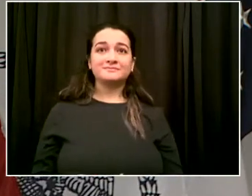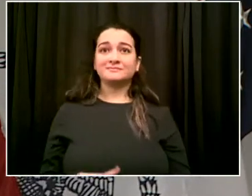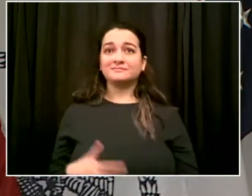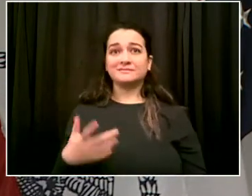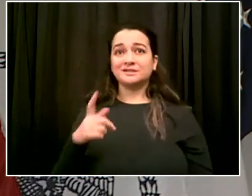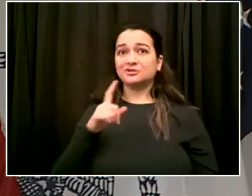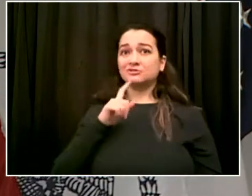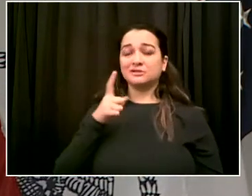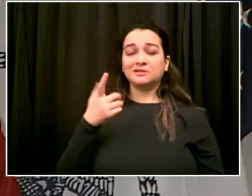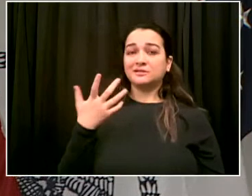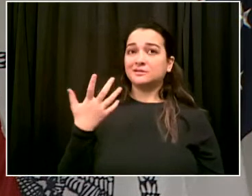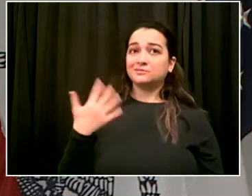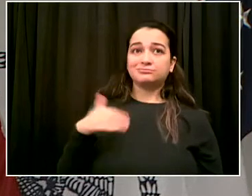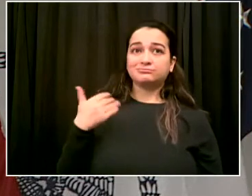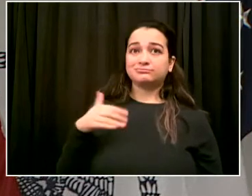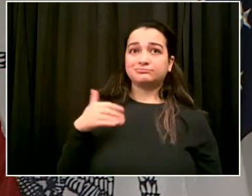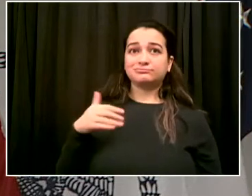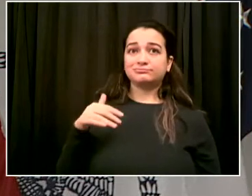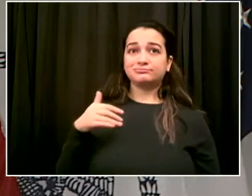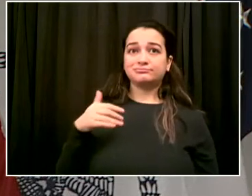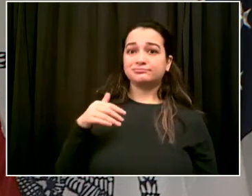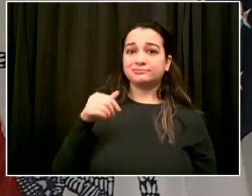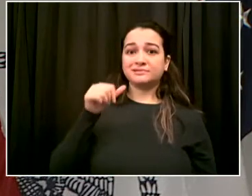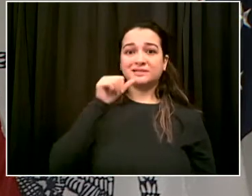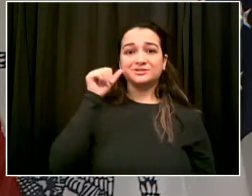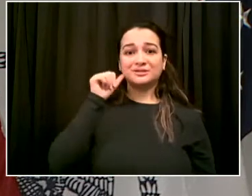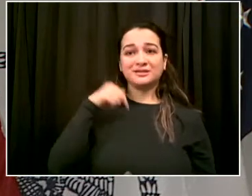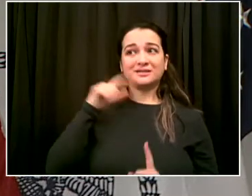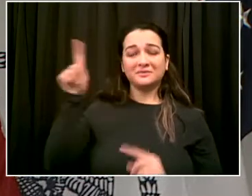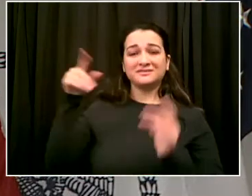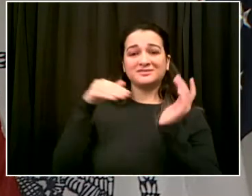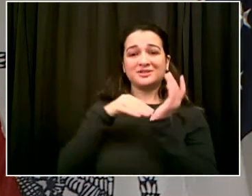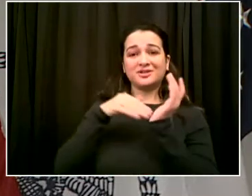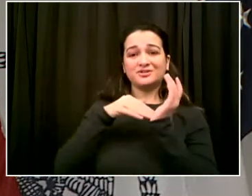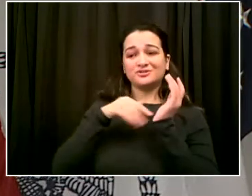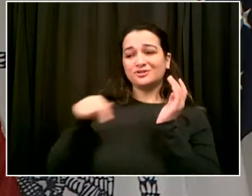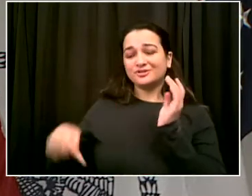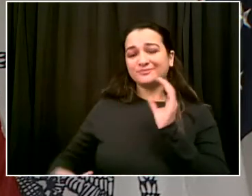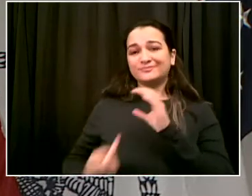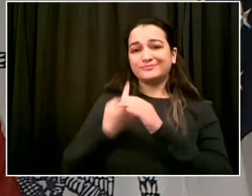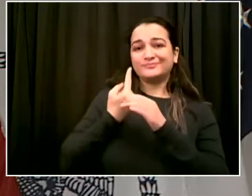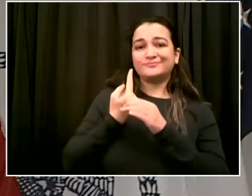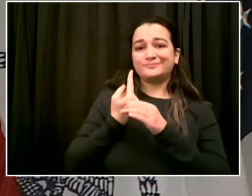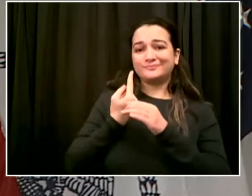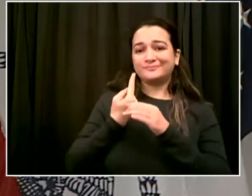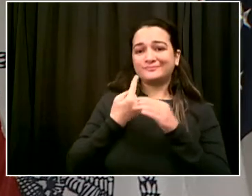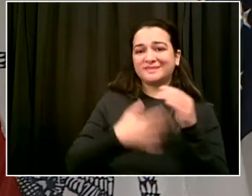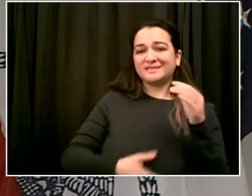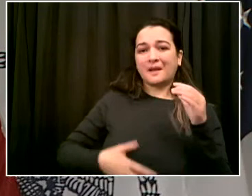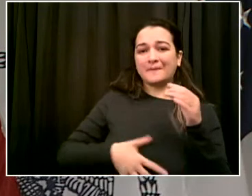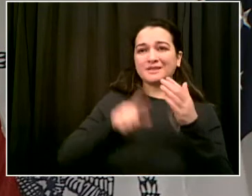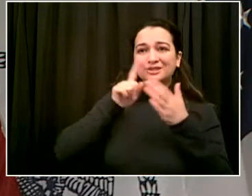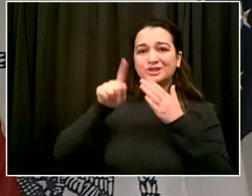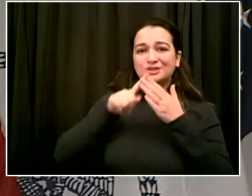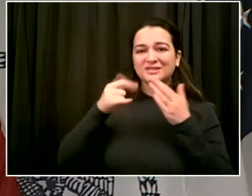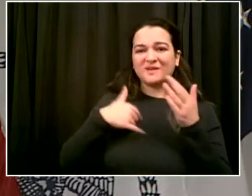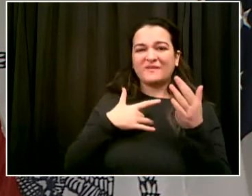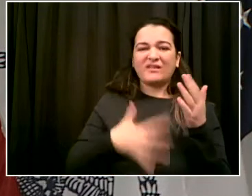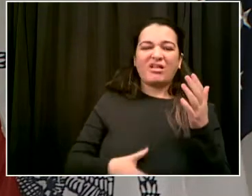WILL BE HONEST WITH YOU, HAD D A COLLNOOSCOPY AND I URGE EVERYONE TO DO AT OVEER YOU ARE A PUBLIC MINDED CITIZEN, THANK YOU FOR SHARING THAT. Reporter: I